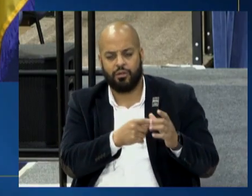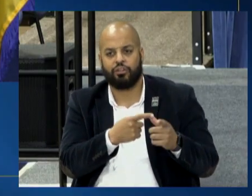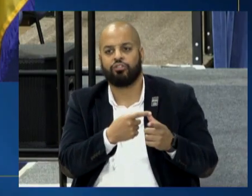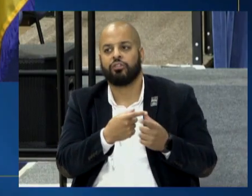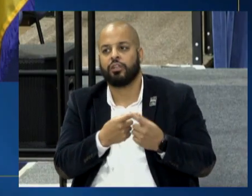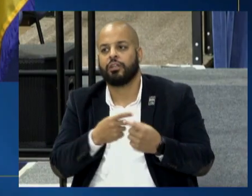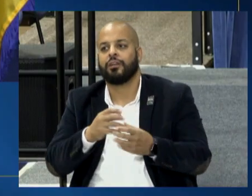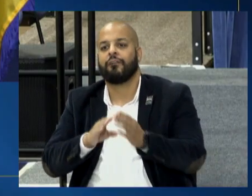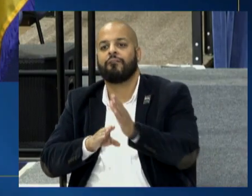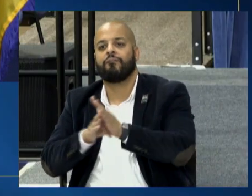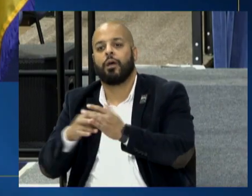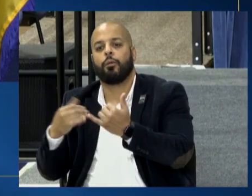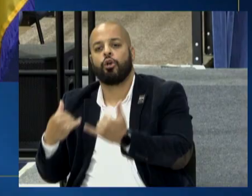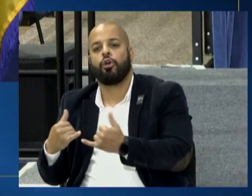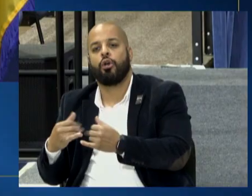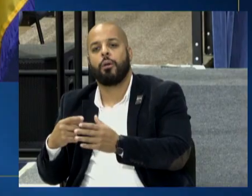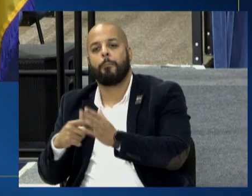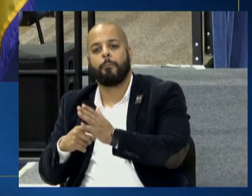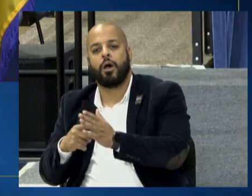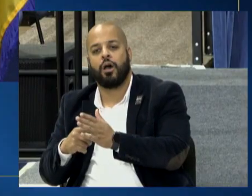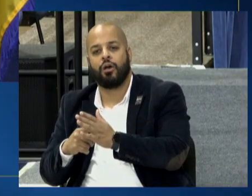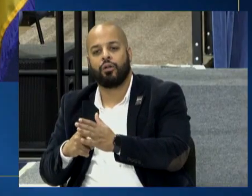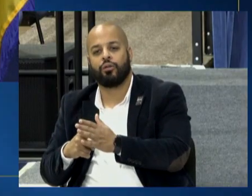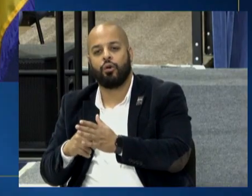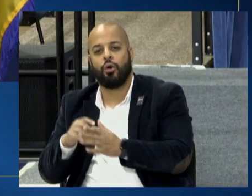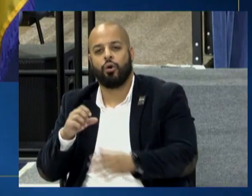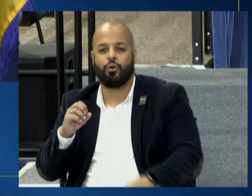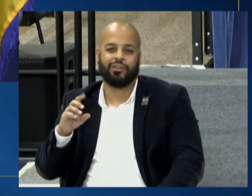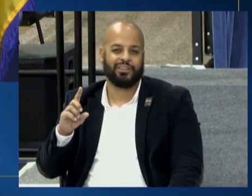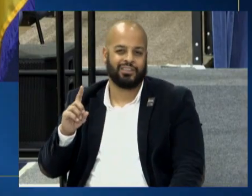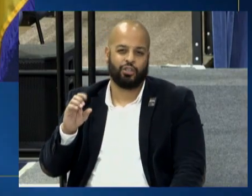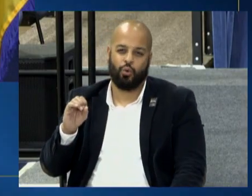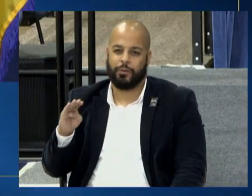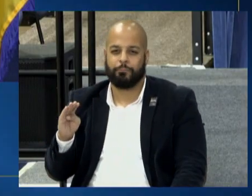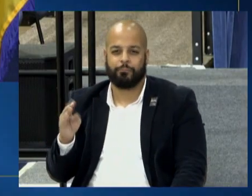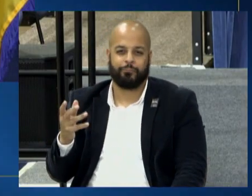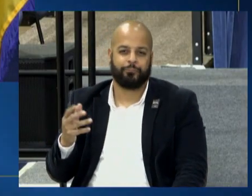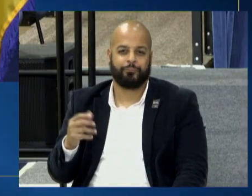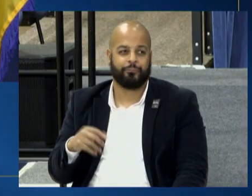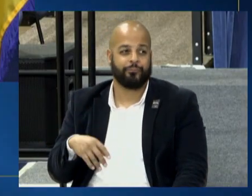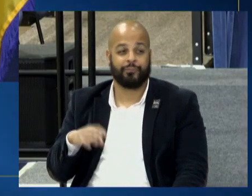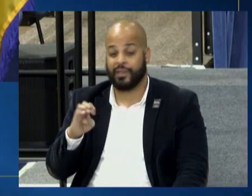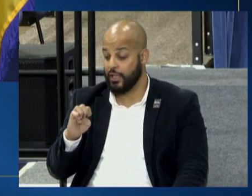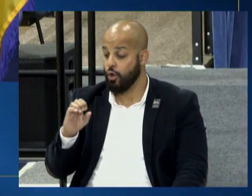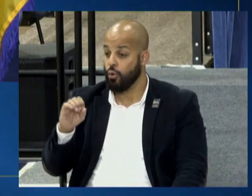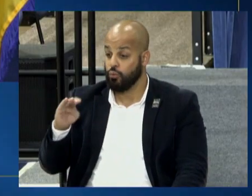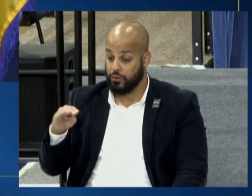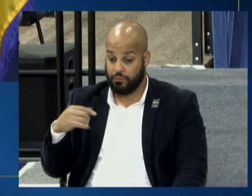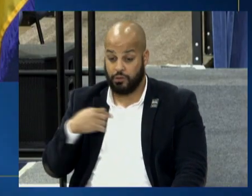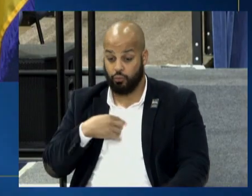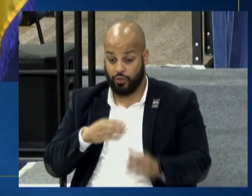the Enhancing Oncology Model, or EOM. While EOM was being developed in early 2022,